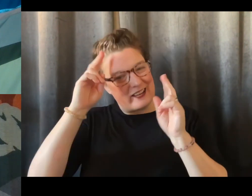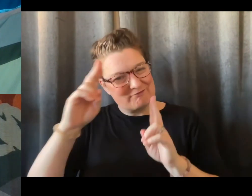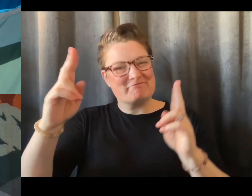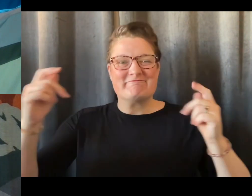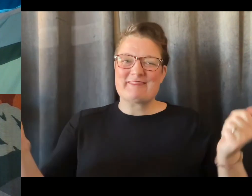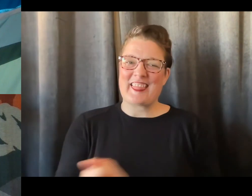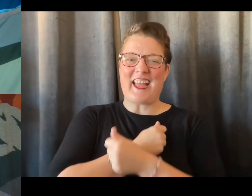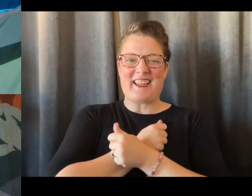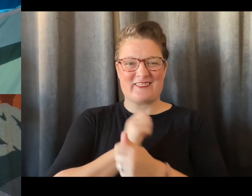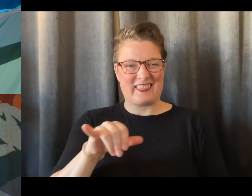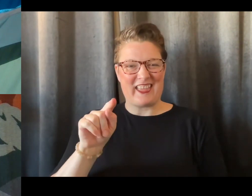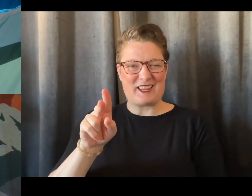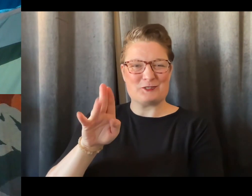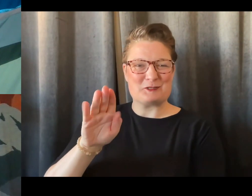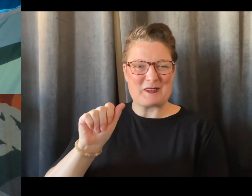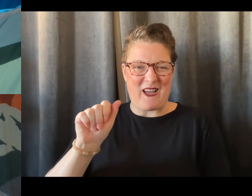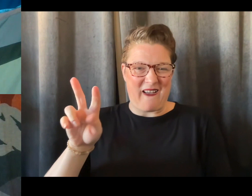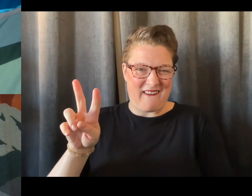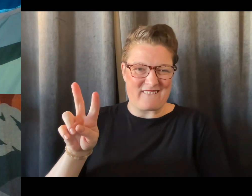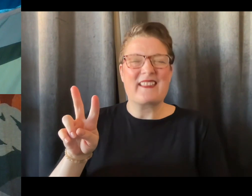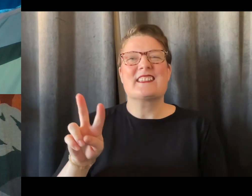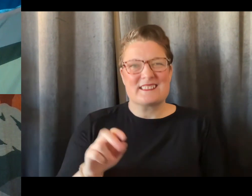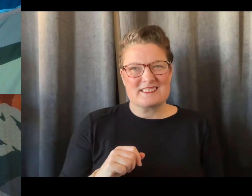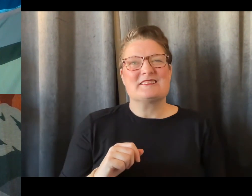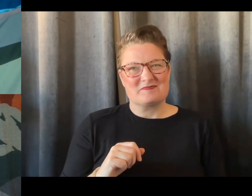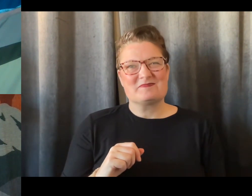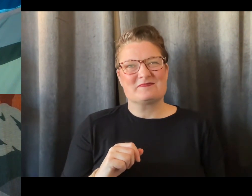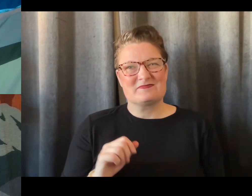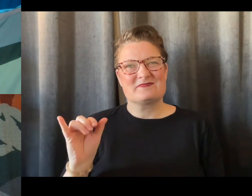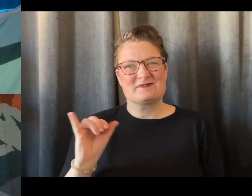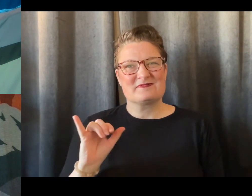And so it's like the grapes are coming into ripeness.